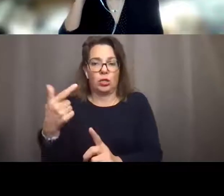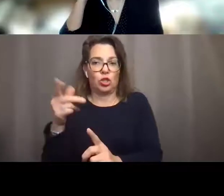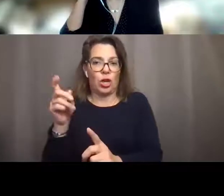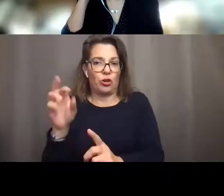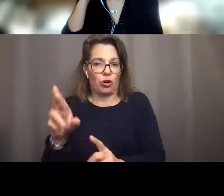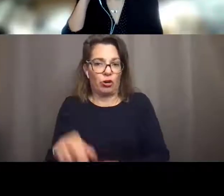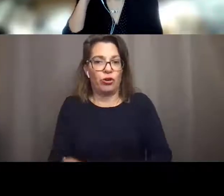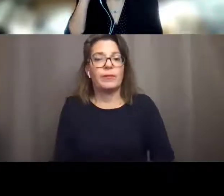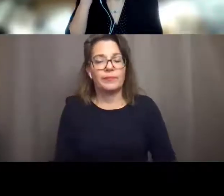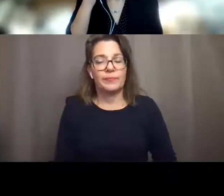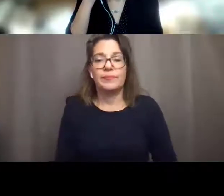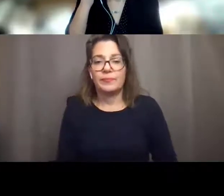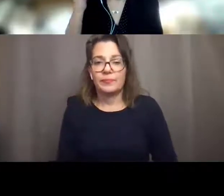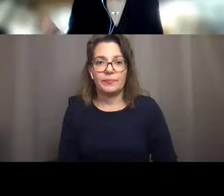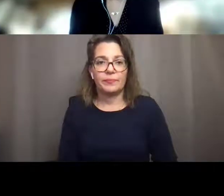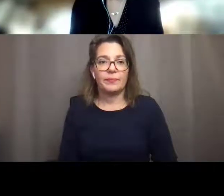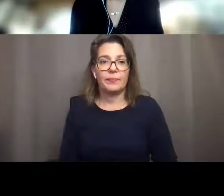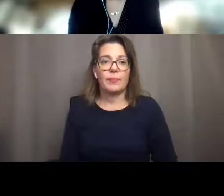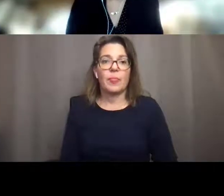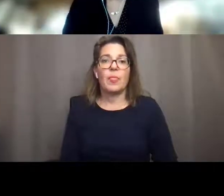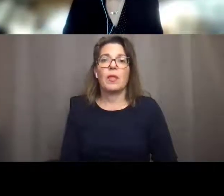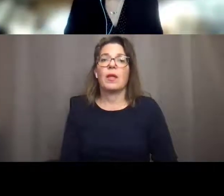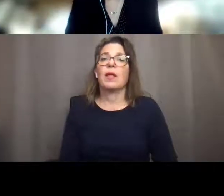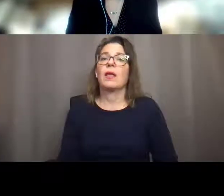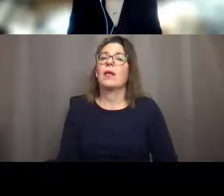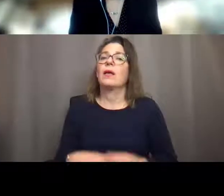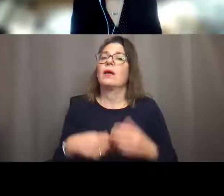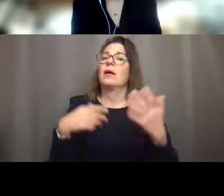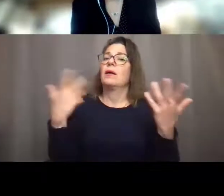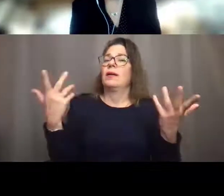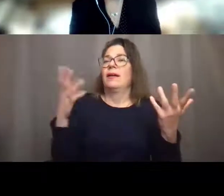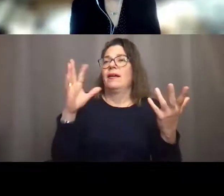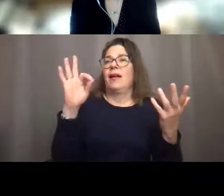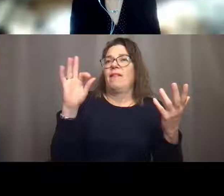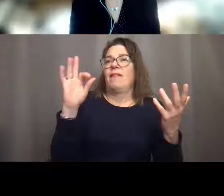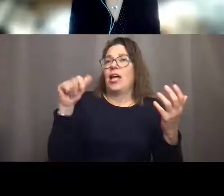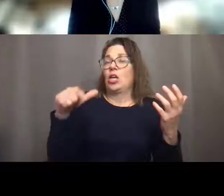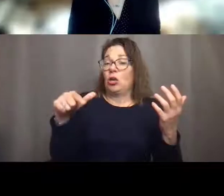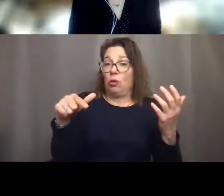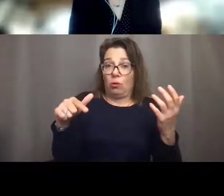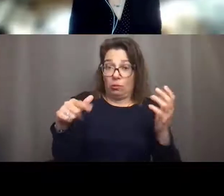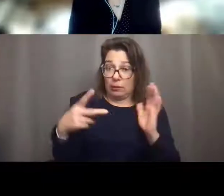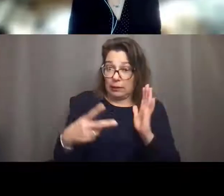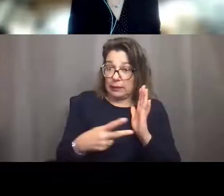Okay, so the FAQ or the frequently asked questions around this is, "Will I have to double my animal numbers?